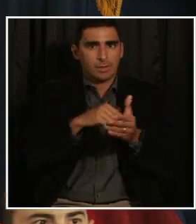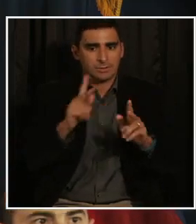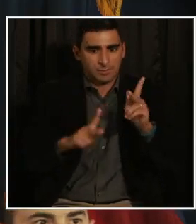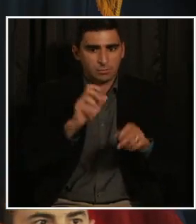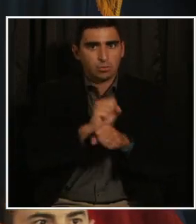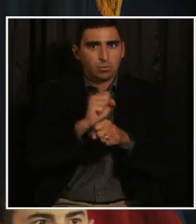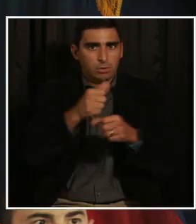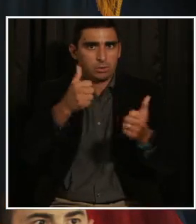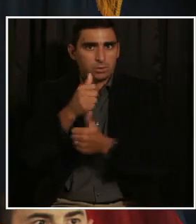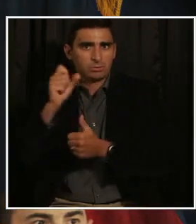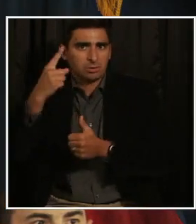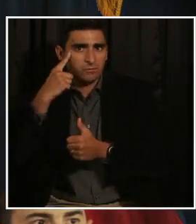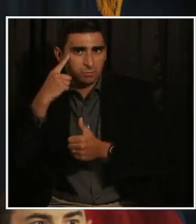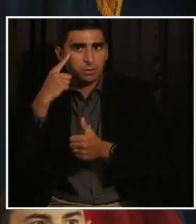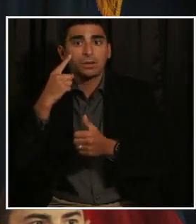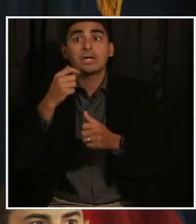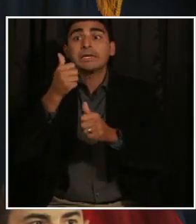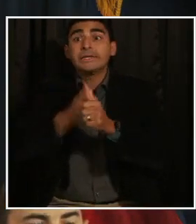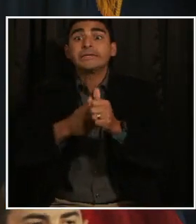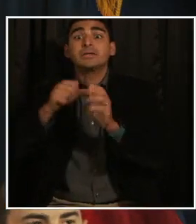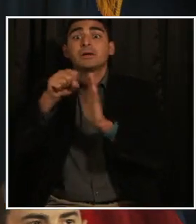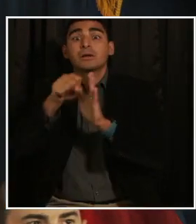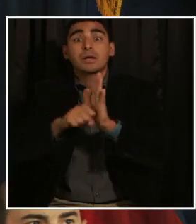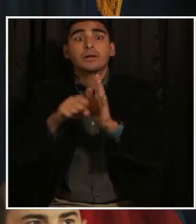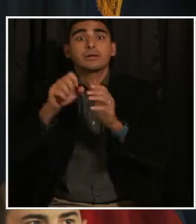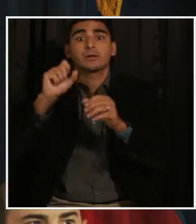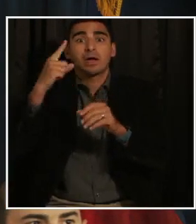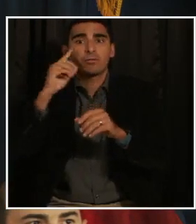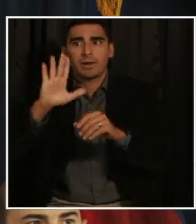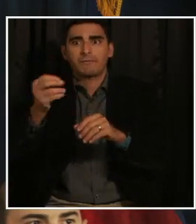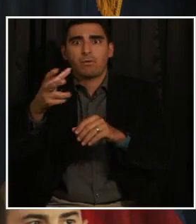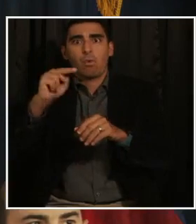governments have implemented their own plan we're not yet aware of how any new federal